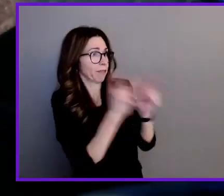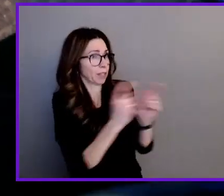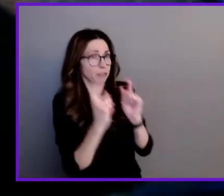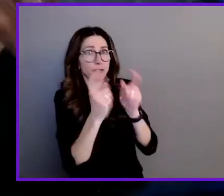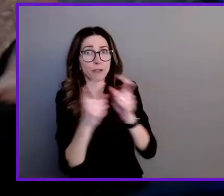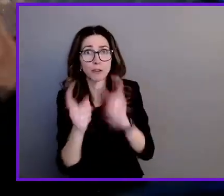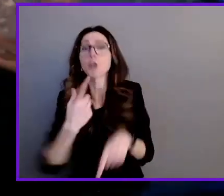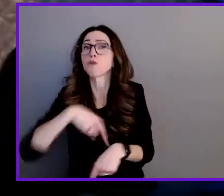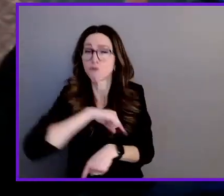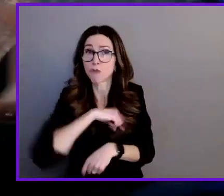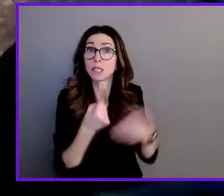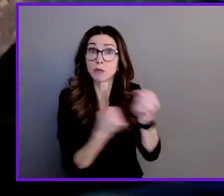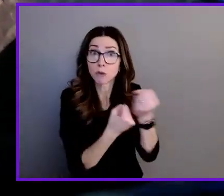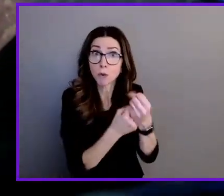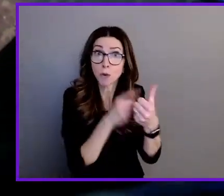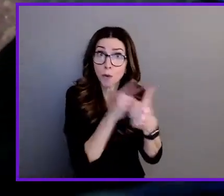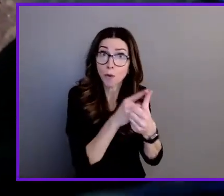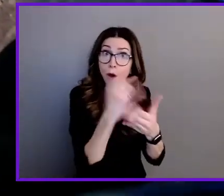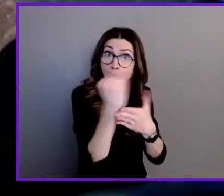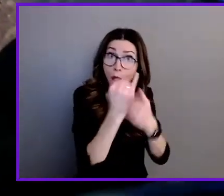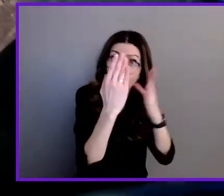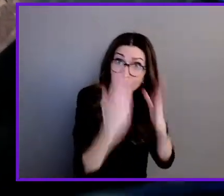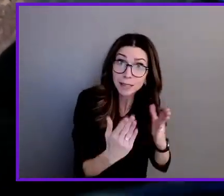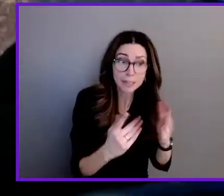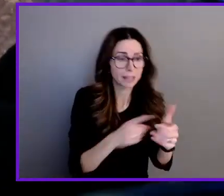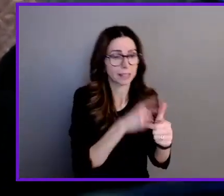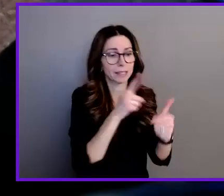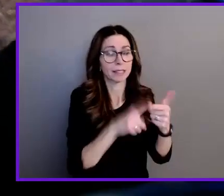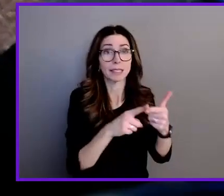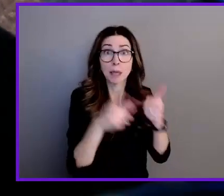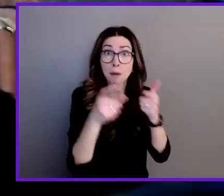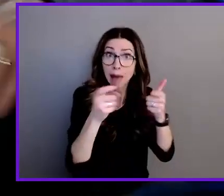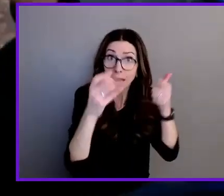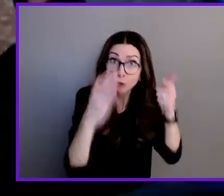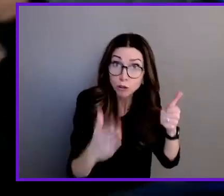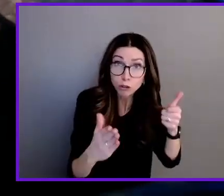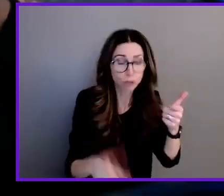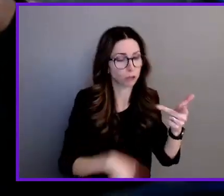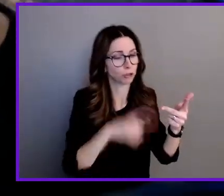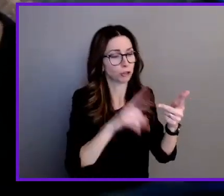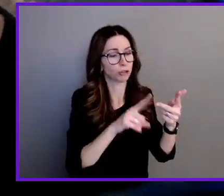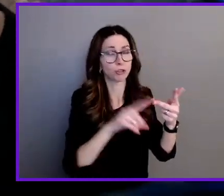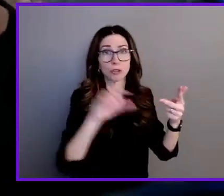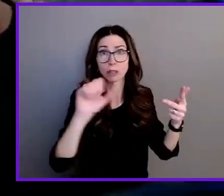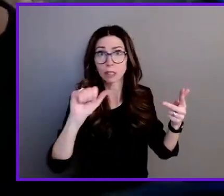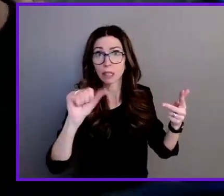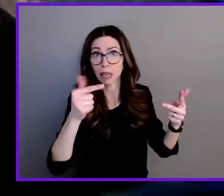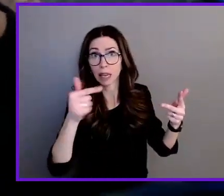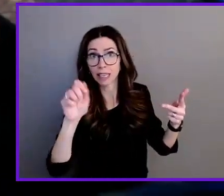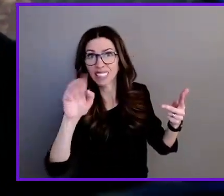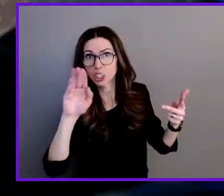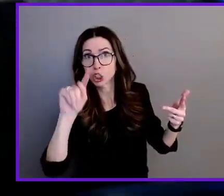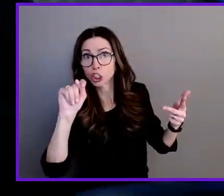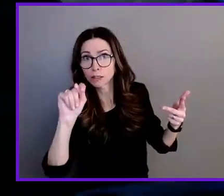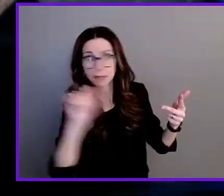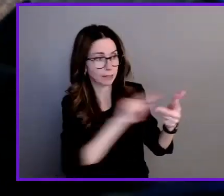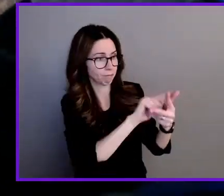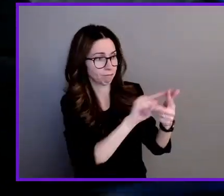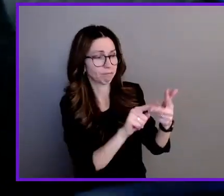and we do this through operating funds and also through project funds. So, while in the past, you might have had a one-stop shopping kind of experience